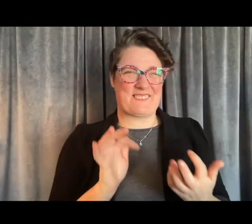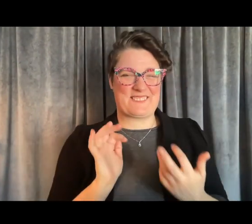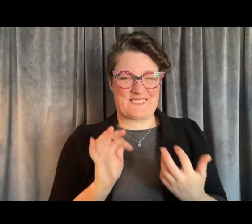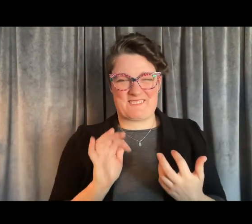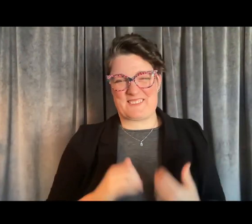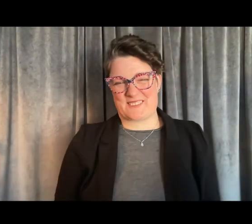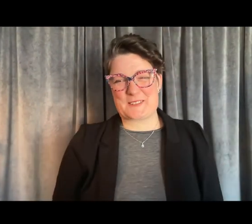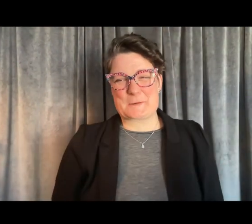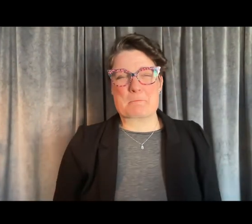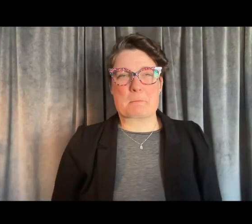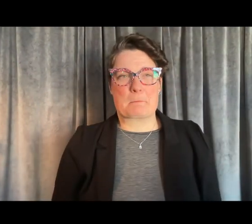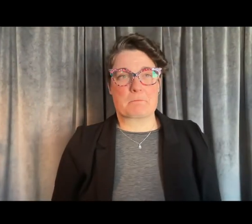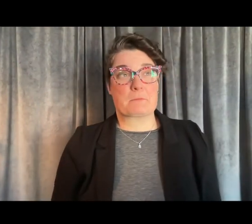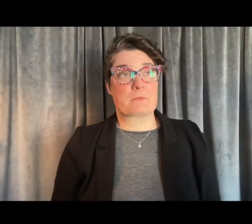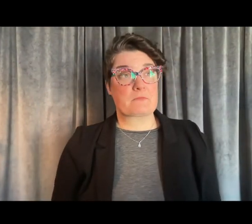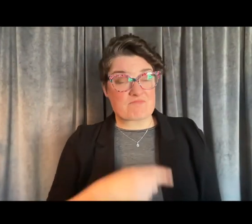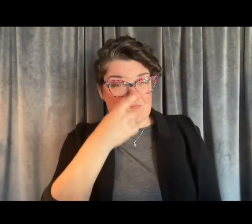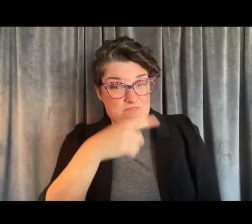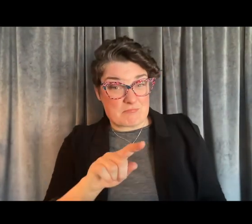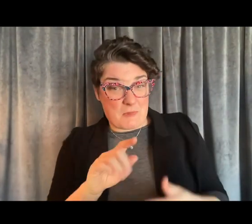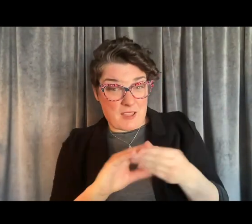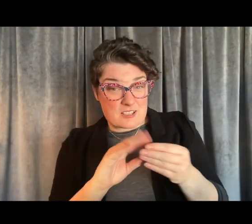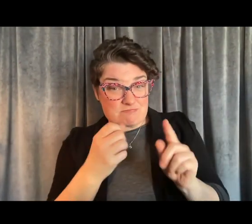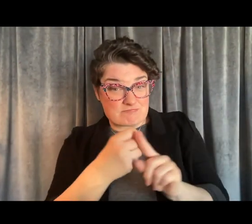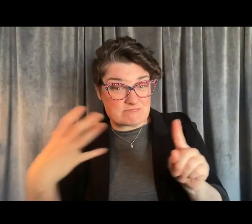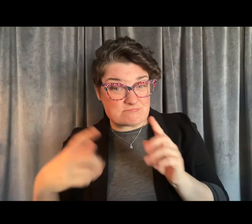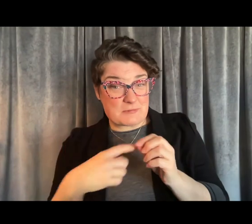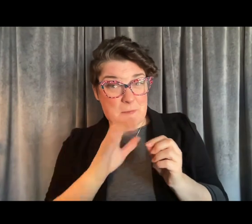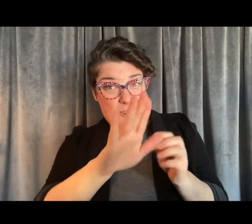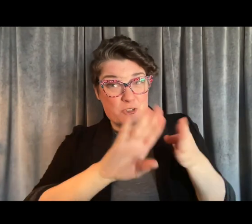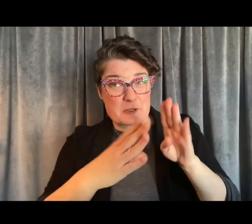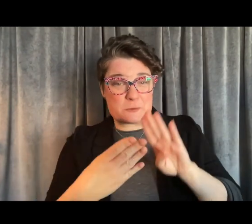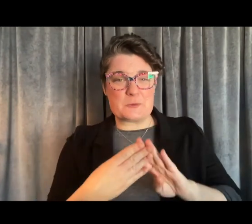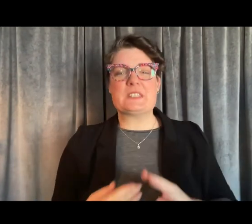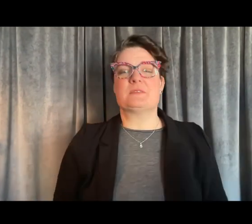Rebekah: Will you say a little bit about your community there?